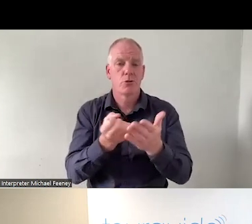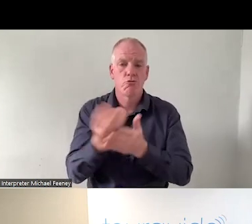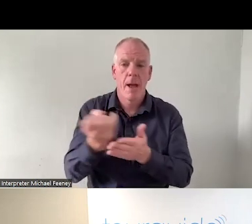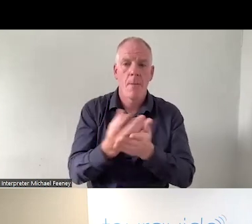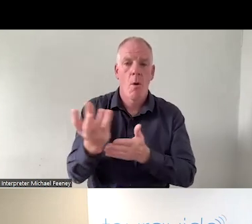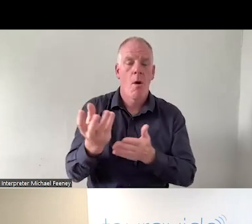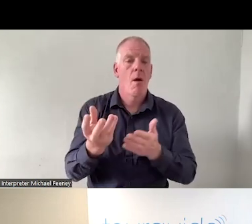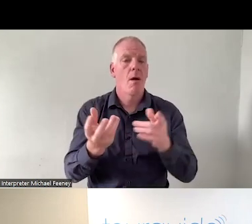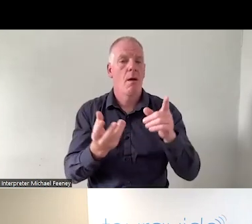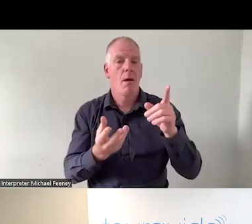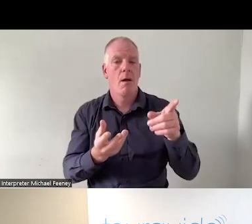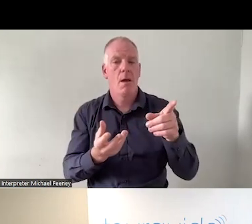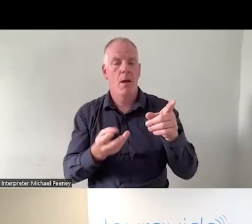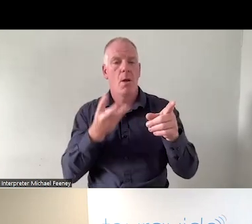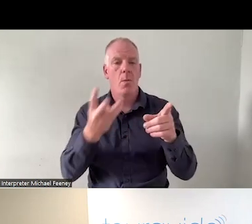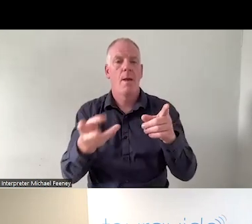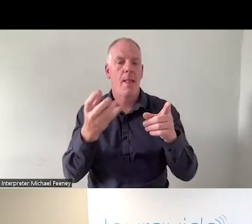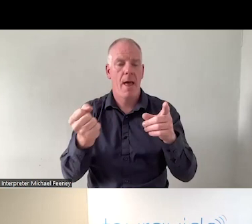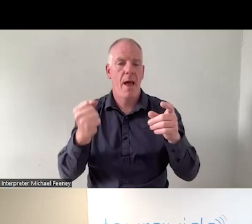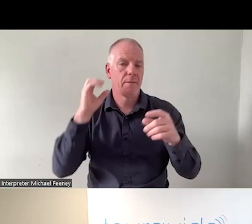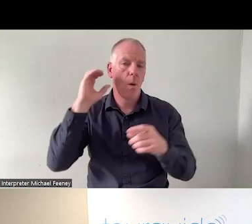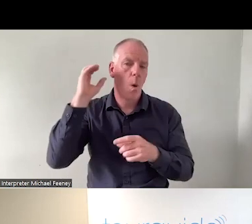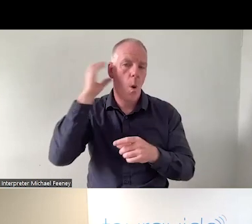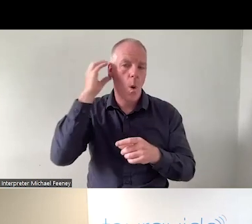There will be an audio input device of some kind.